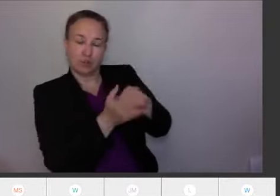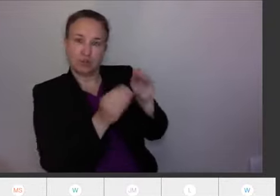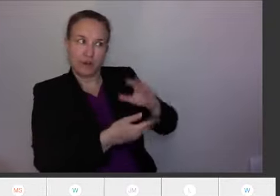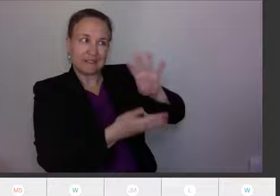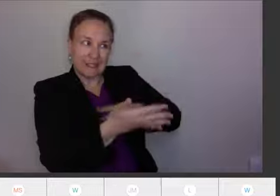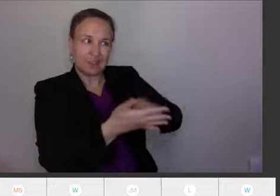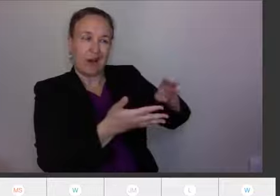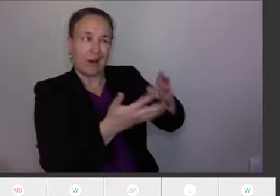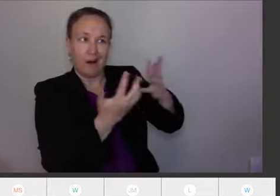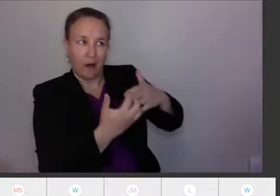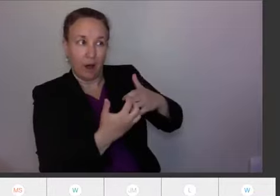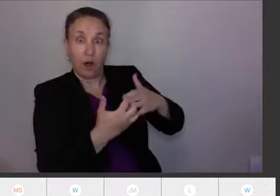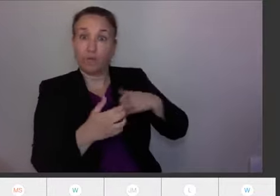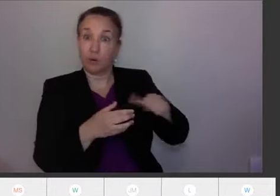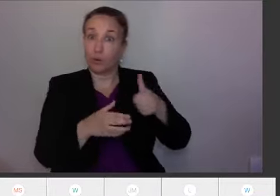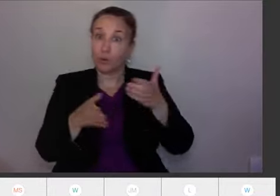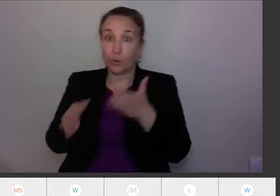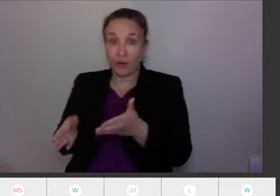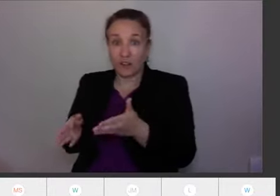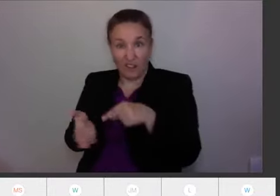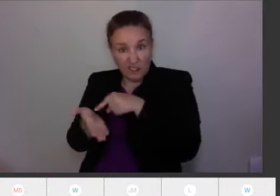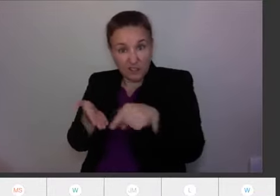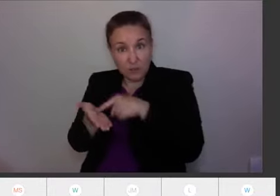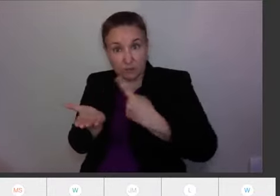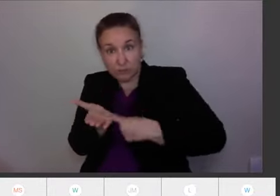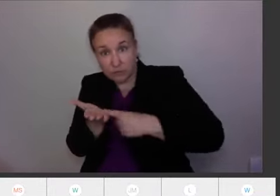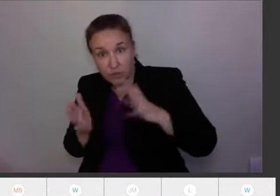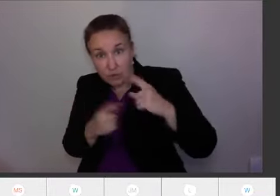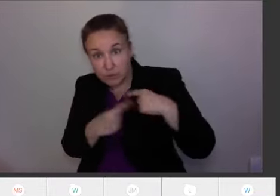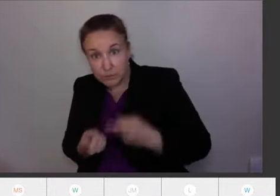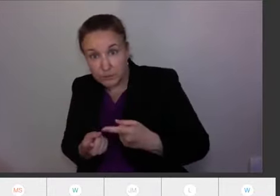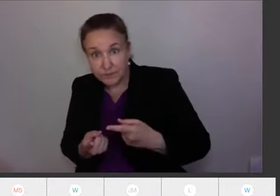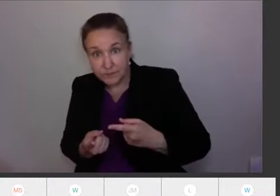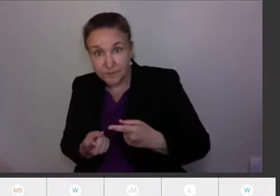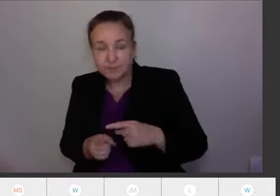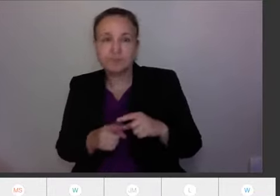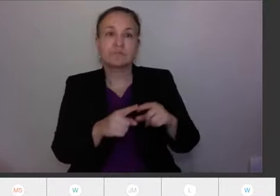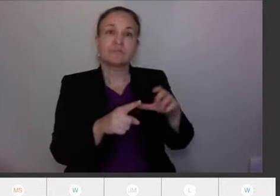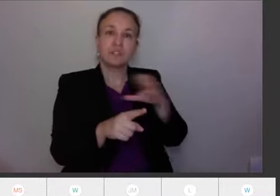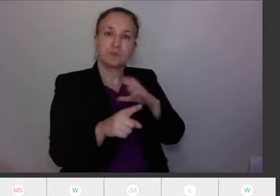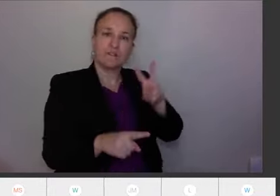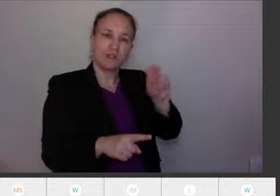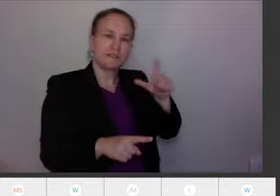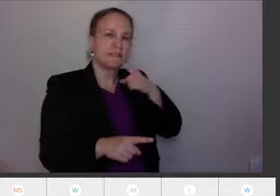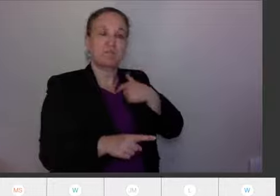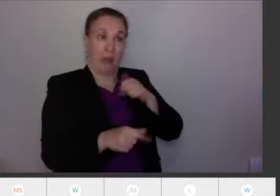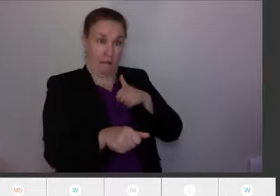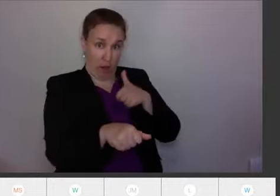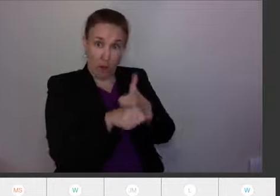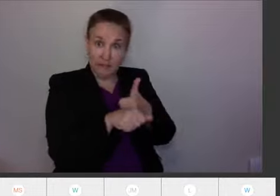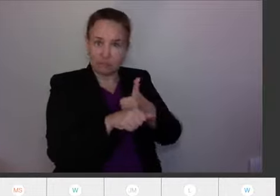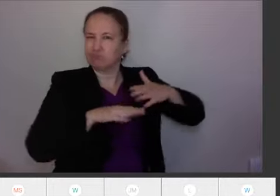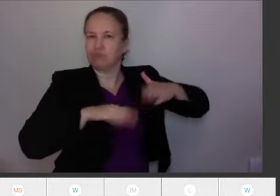if anything like that's been discussed this week [Commissioner] yeah you know what i don't have an update on that yet but i will definitely get you that by next week